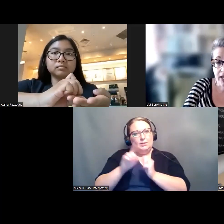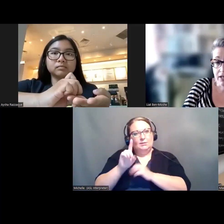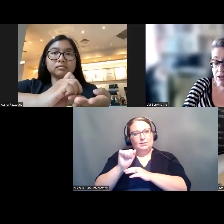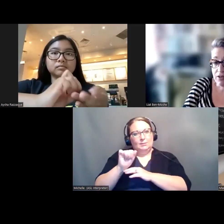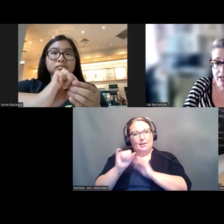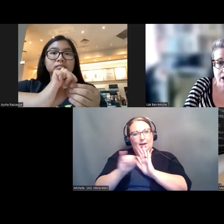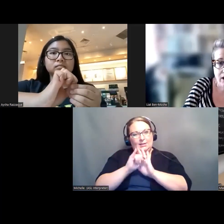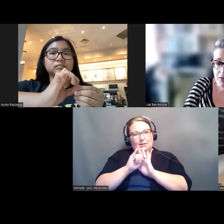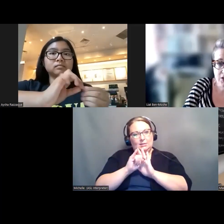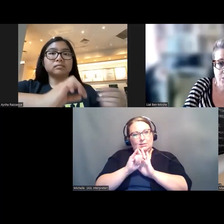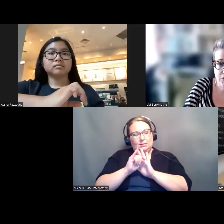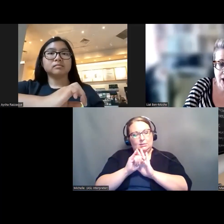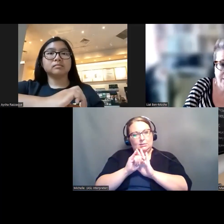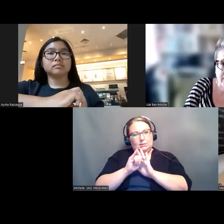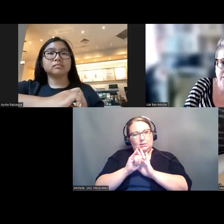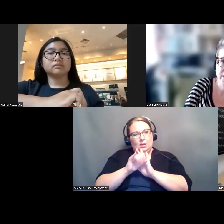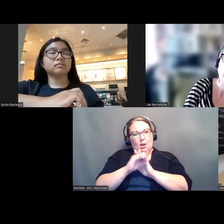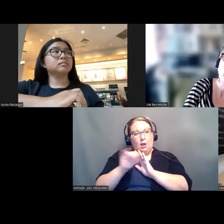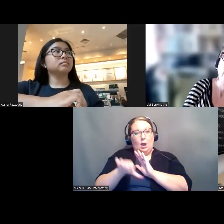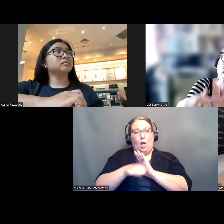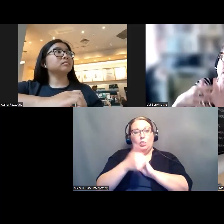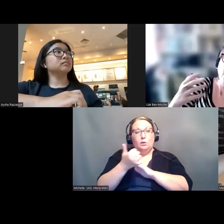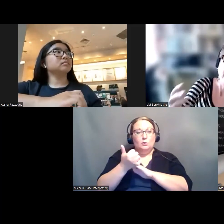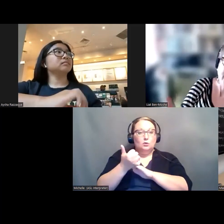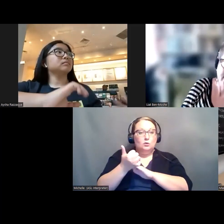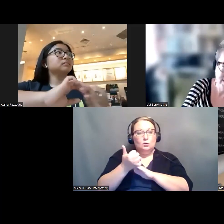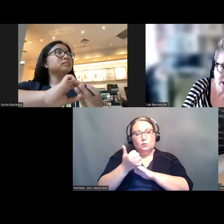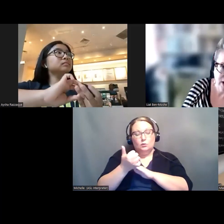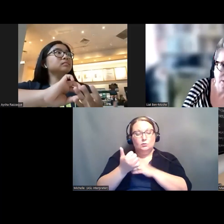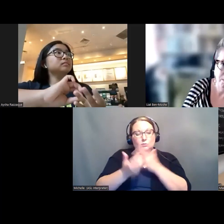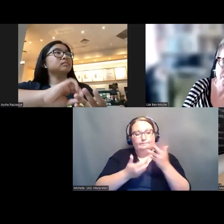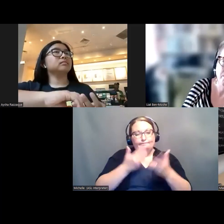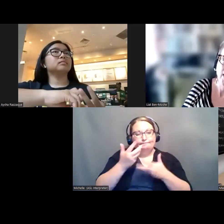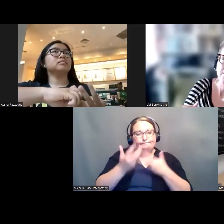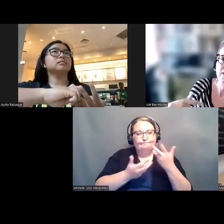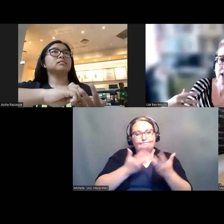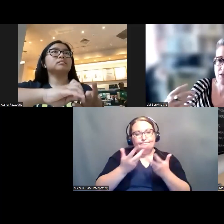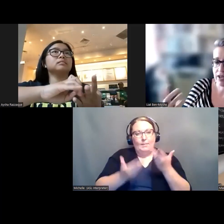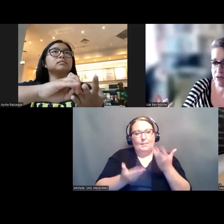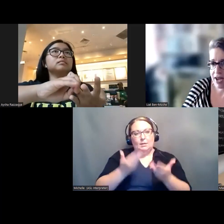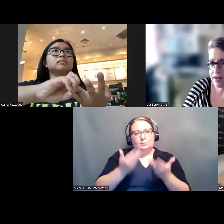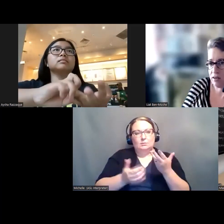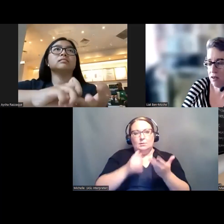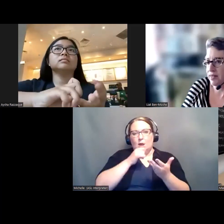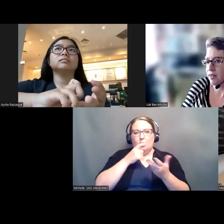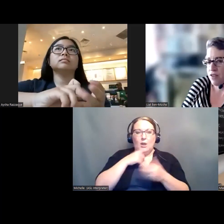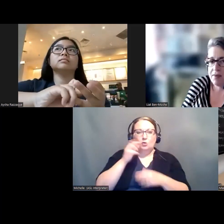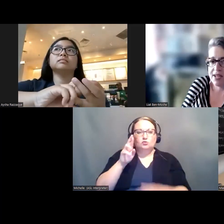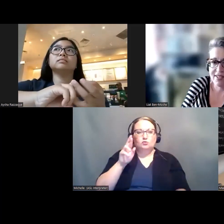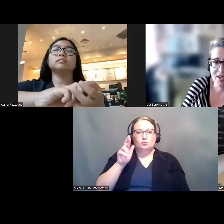and even in terms of other, you know, are not as perhaps kind of like radical in their feminism